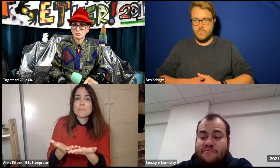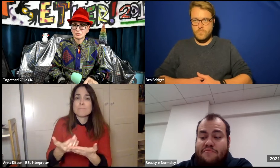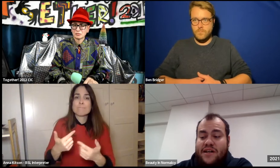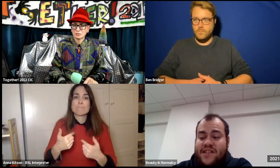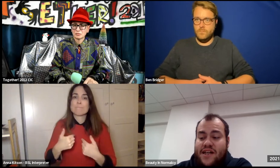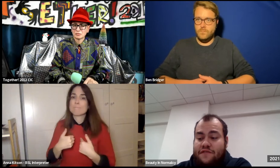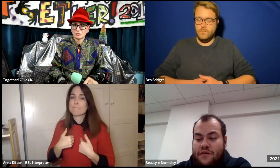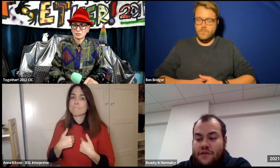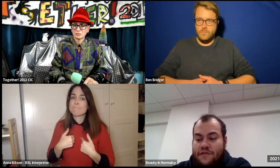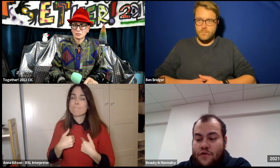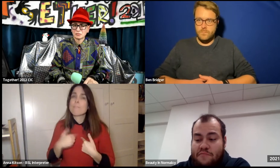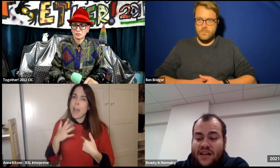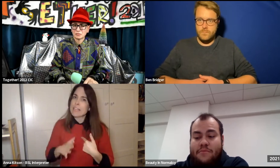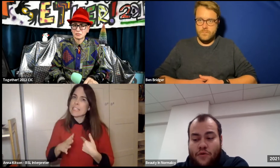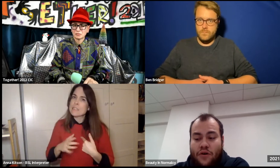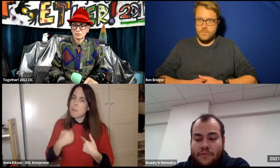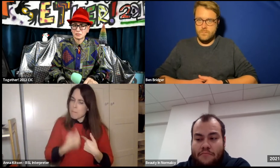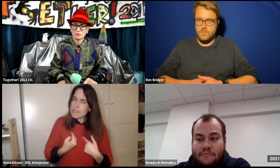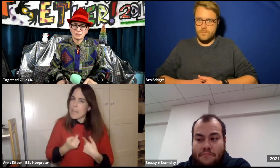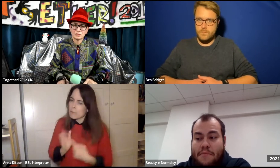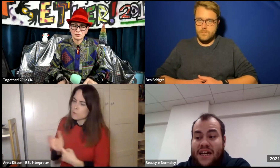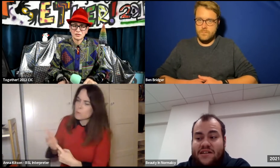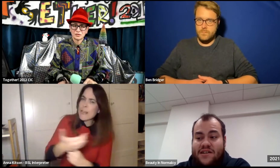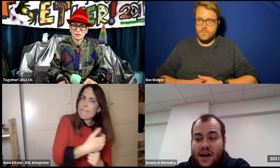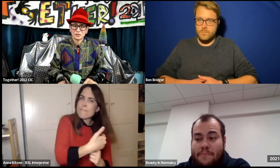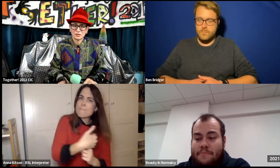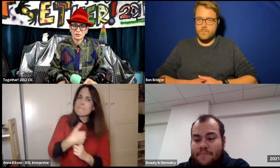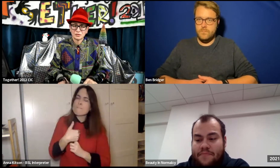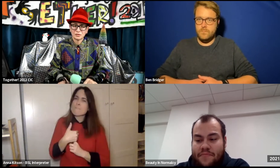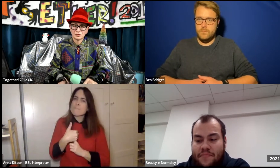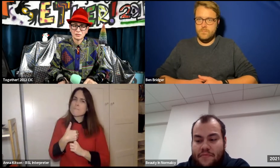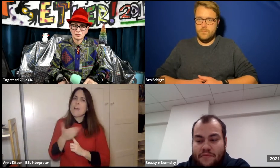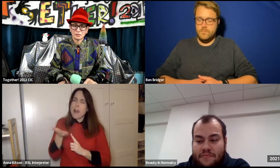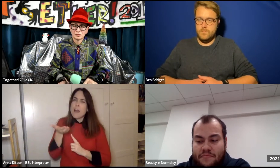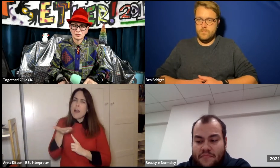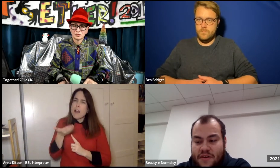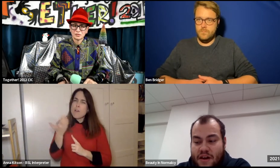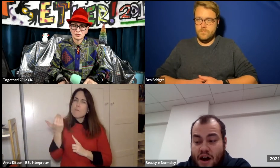for I've been here before. Many. A. Time.